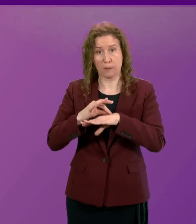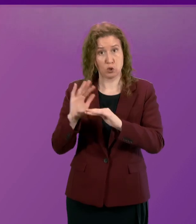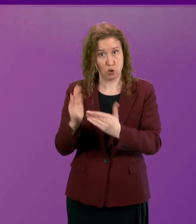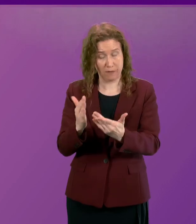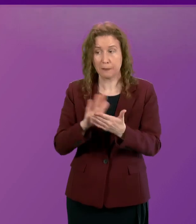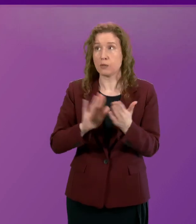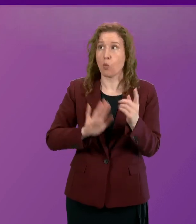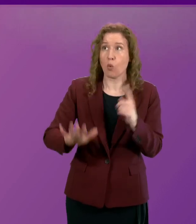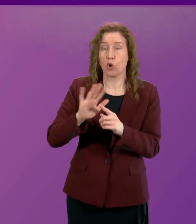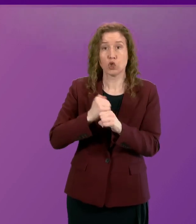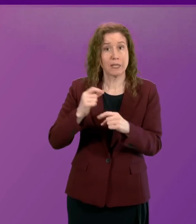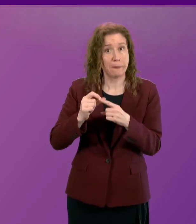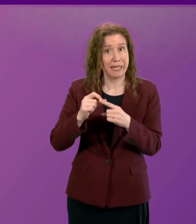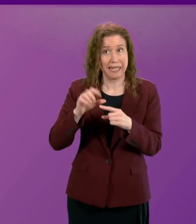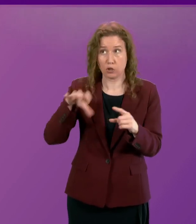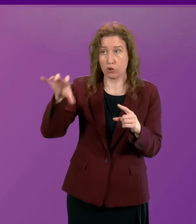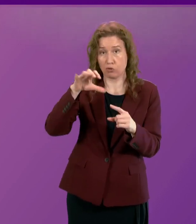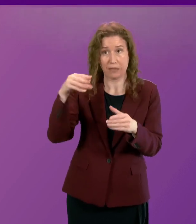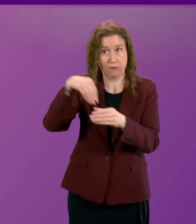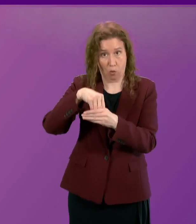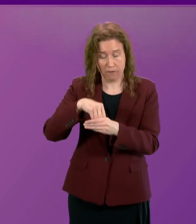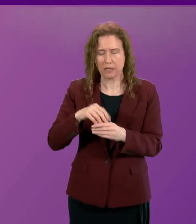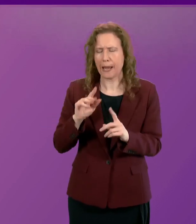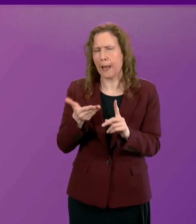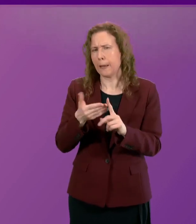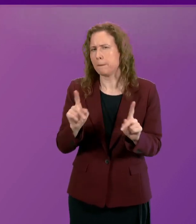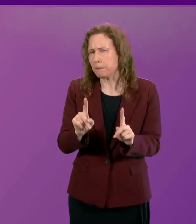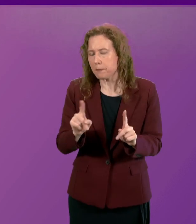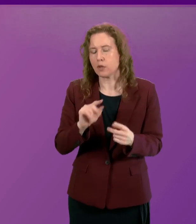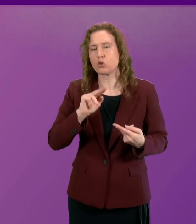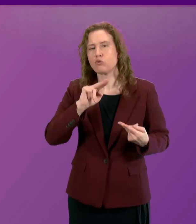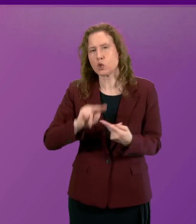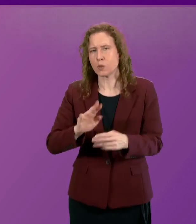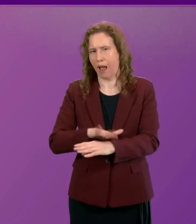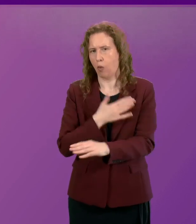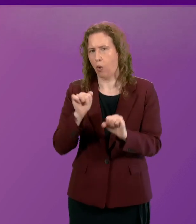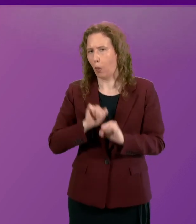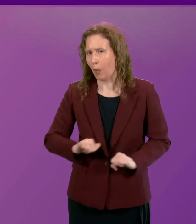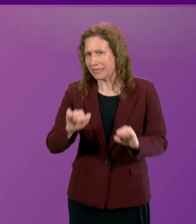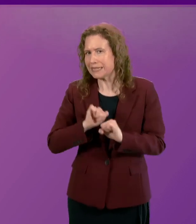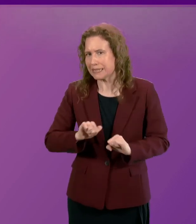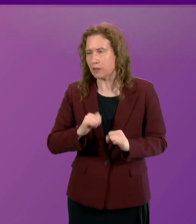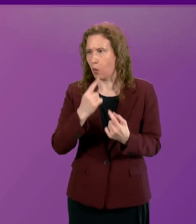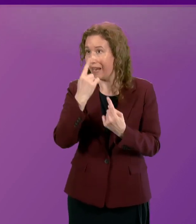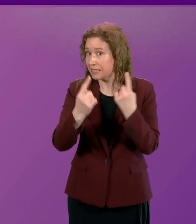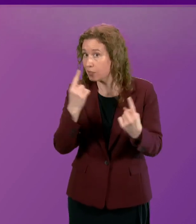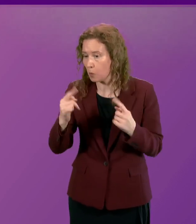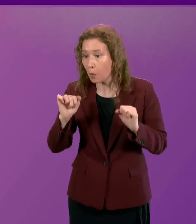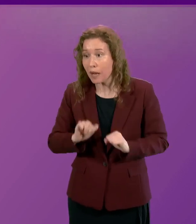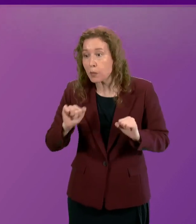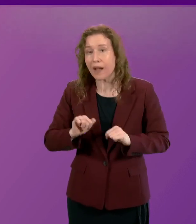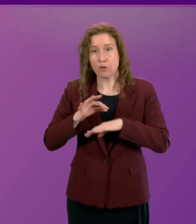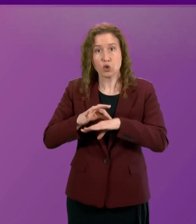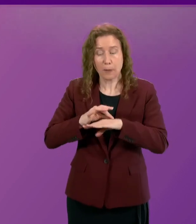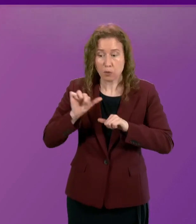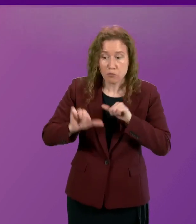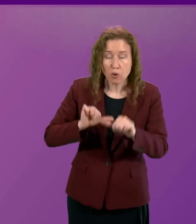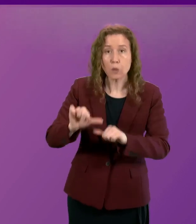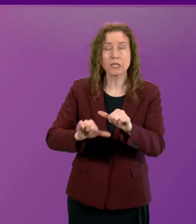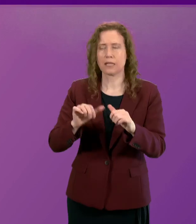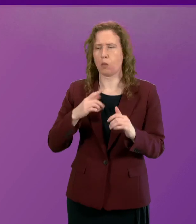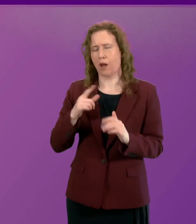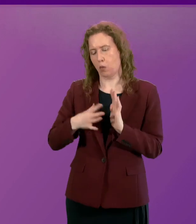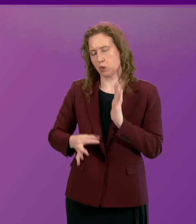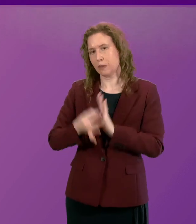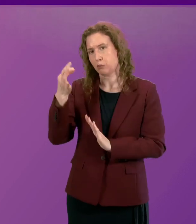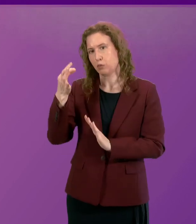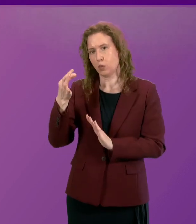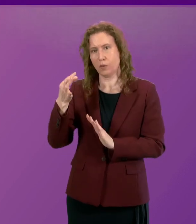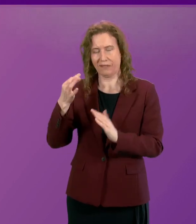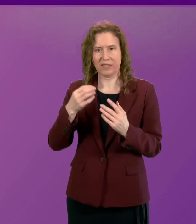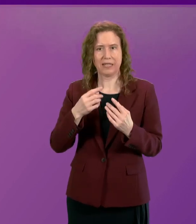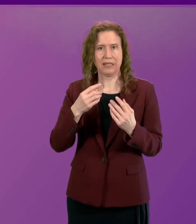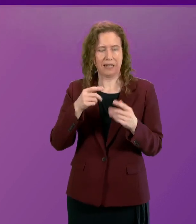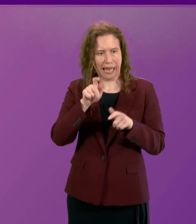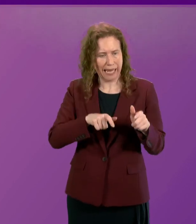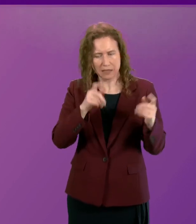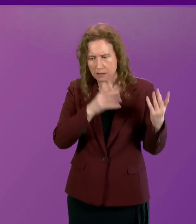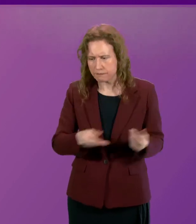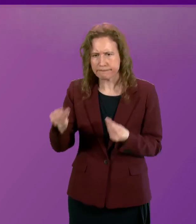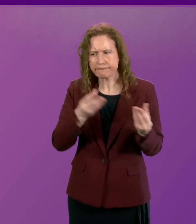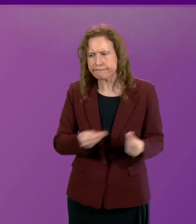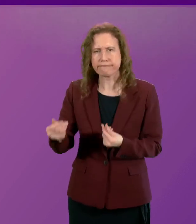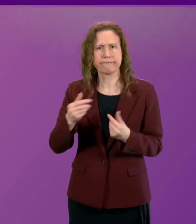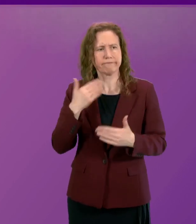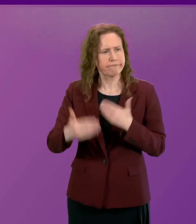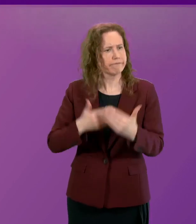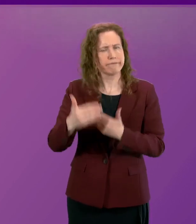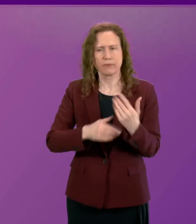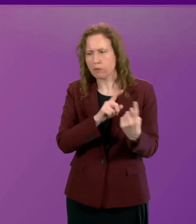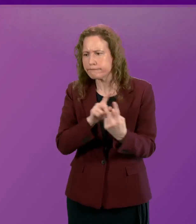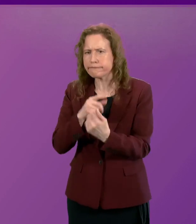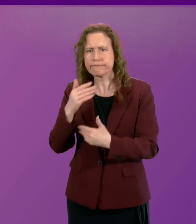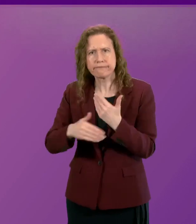general practices in the country. As part of the reforms that we are